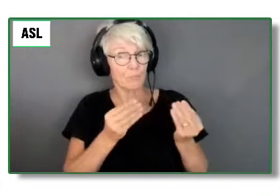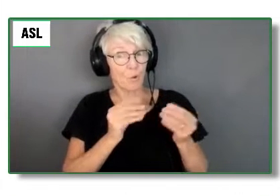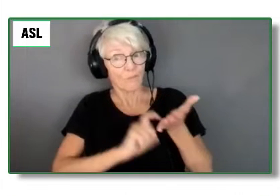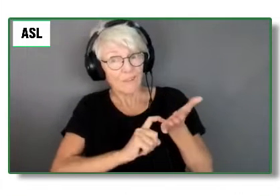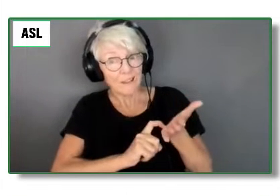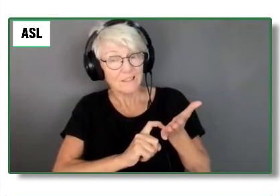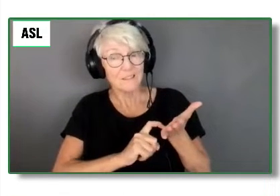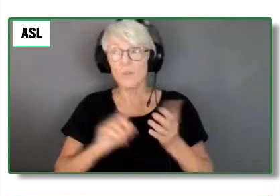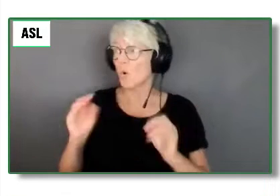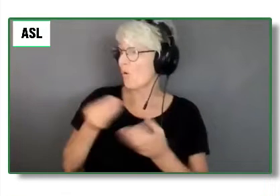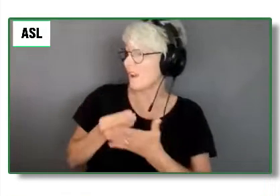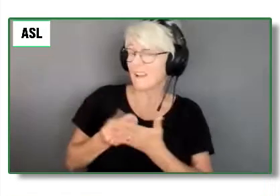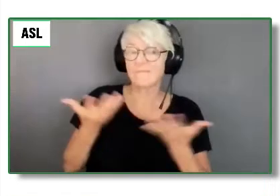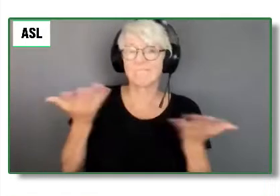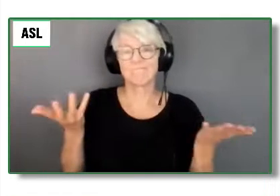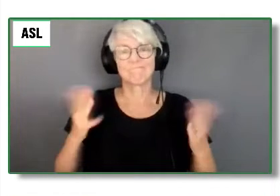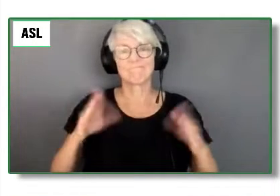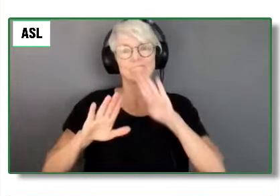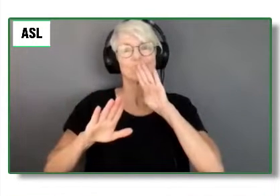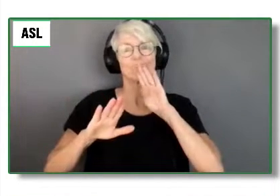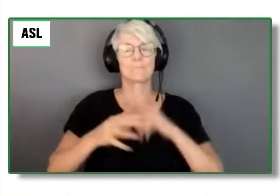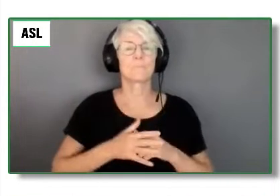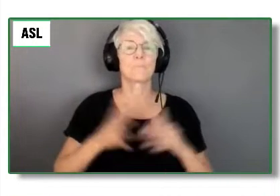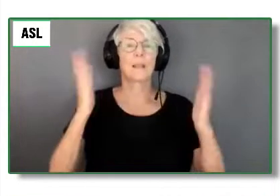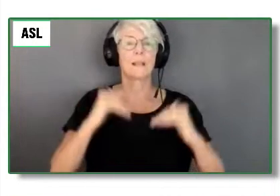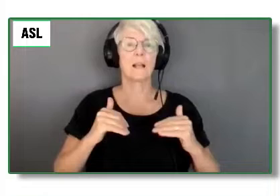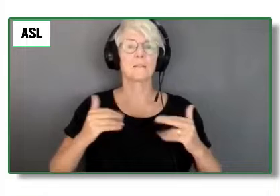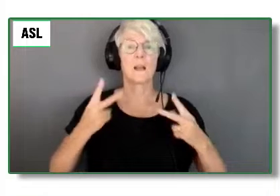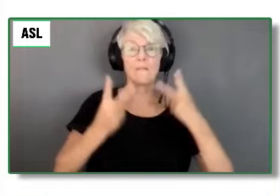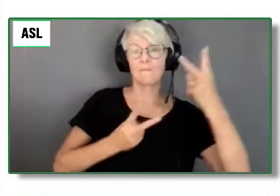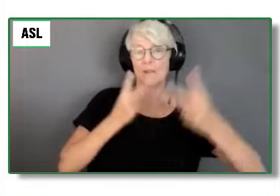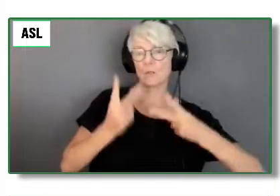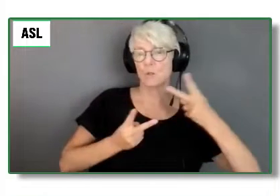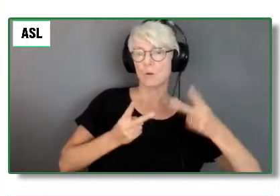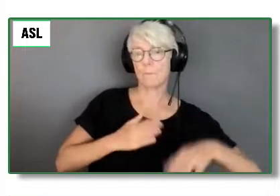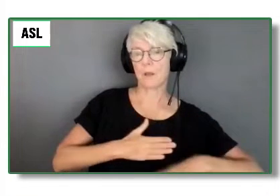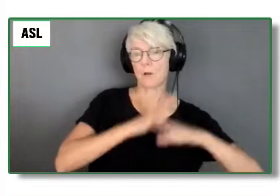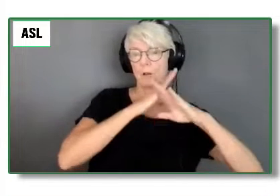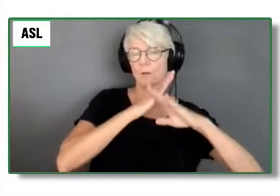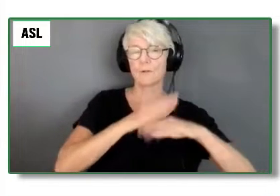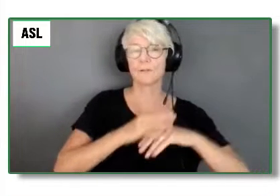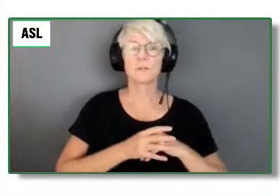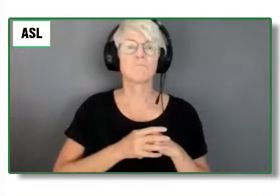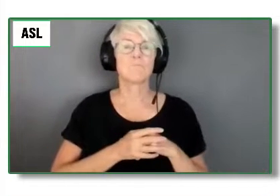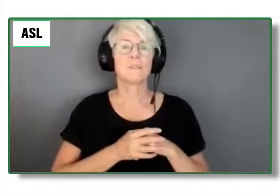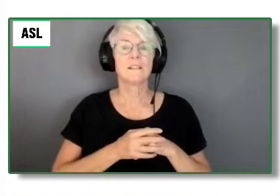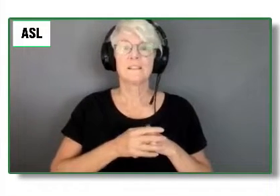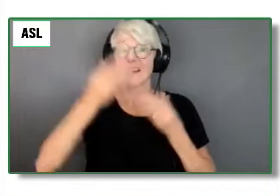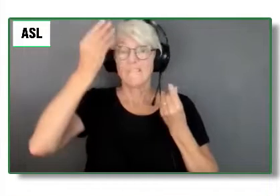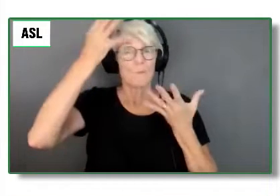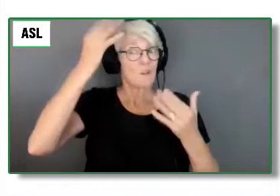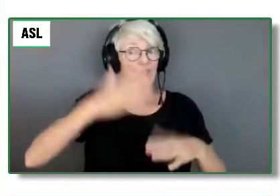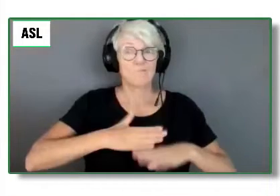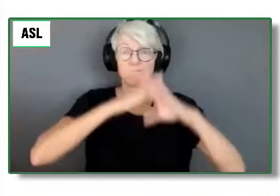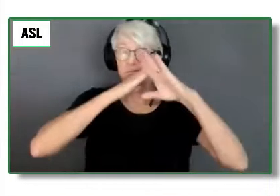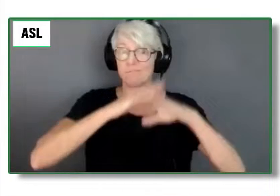Moving on to park visitor barriers again here we see the lack of information, physical access. Well, we know that nature